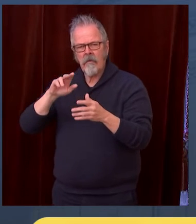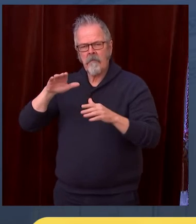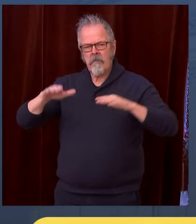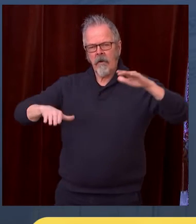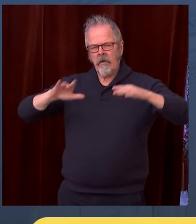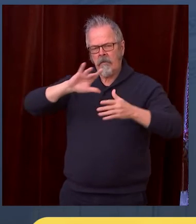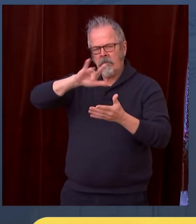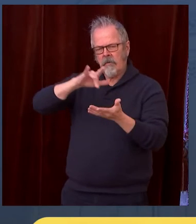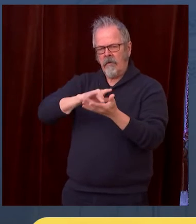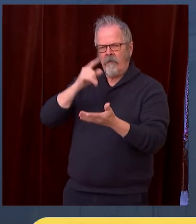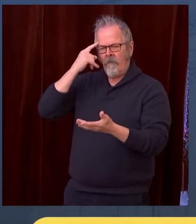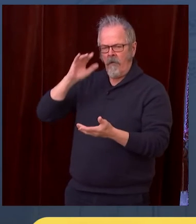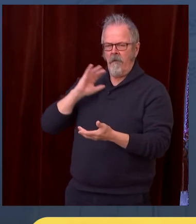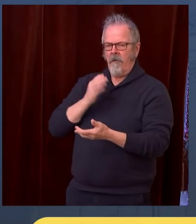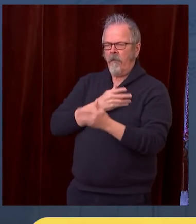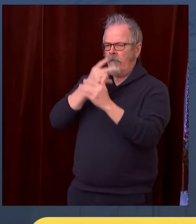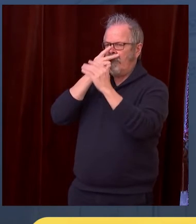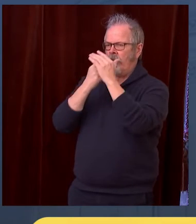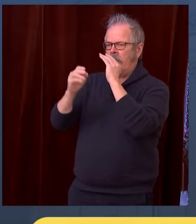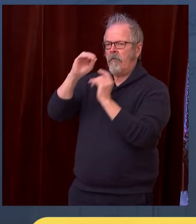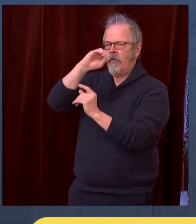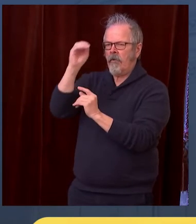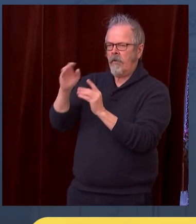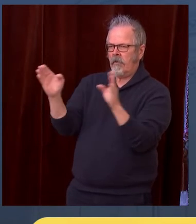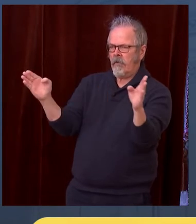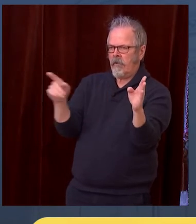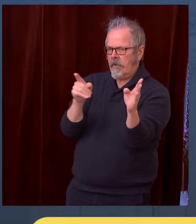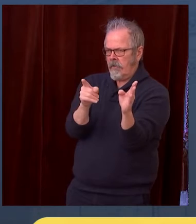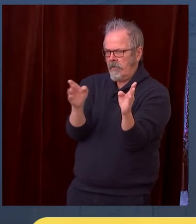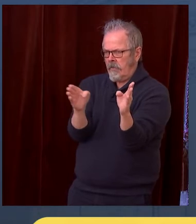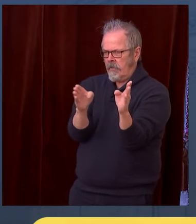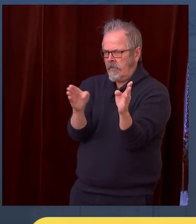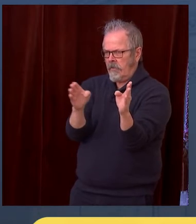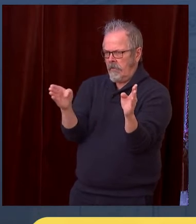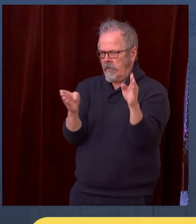on a daily basis that we will have in the upcoming several weeks.